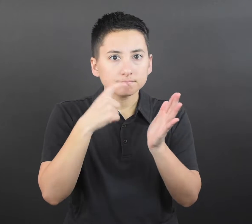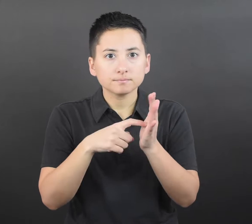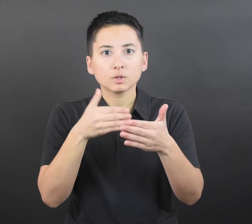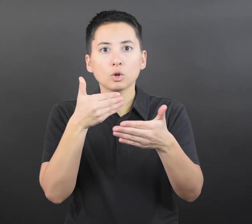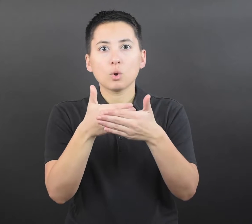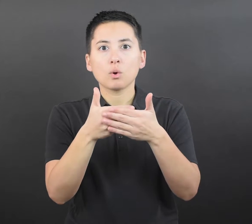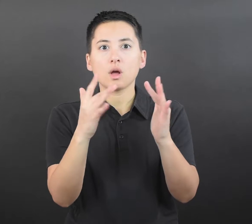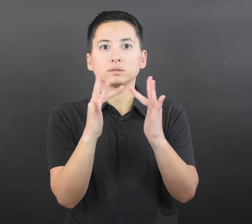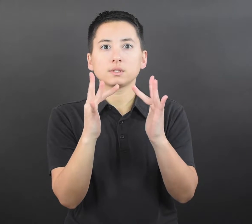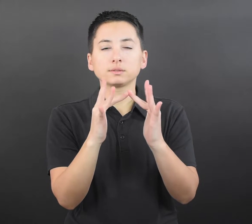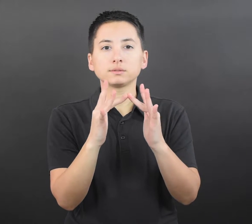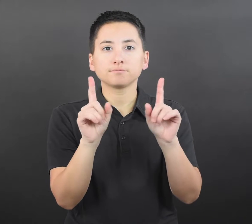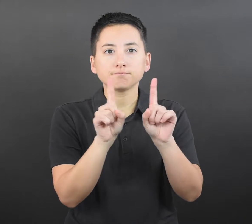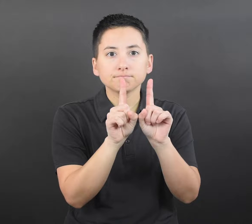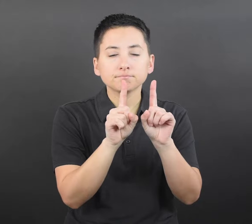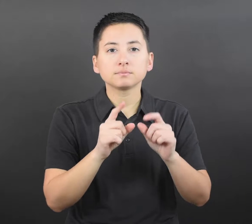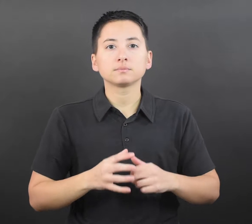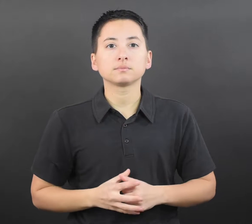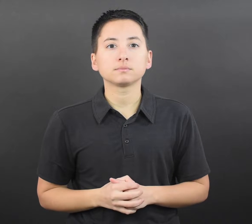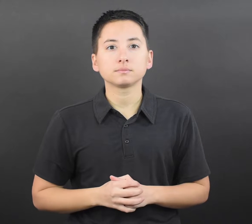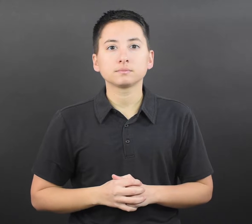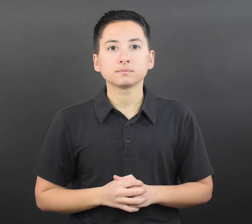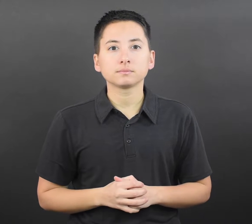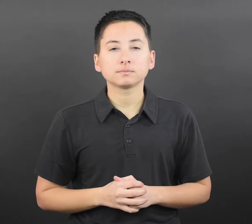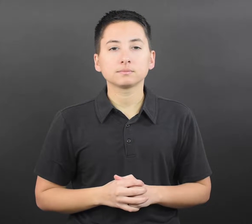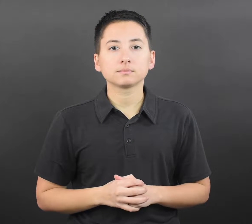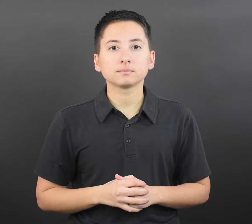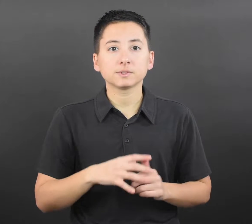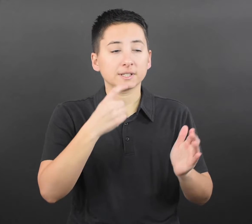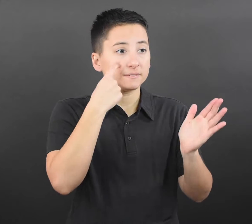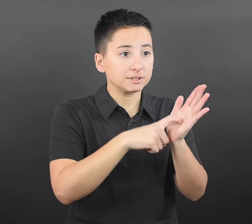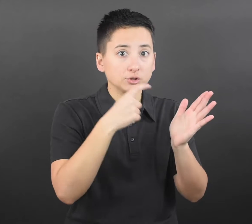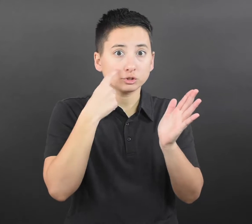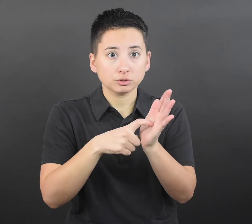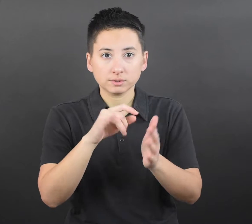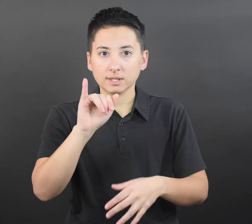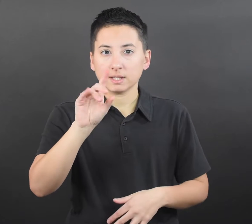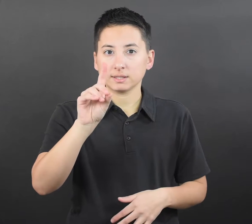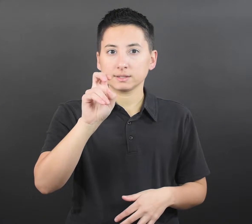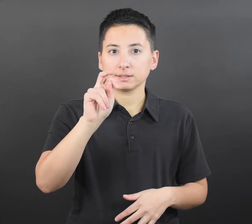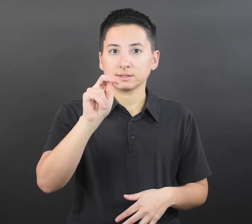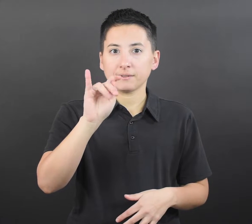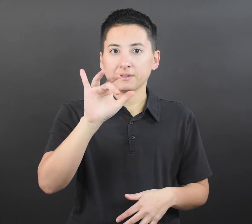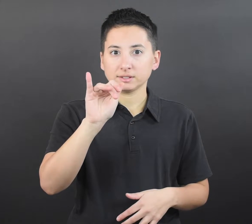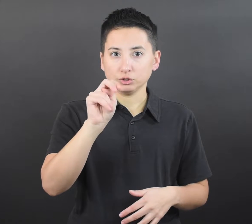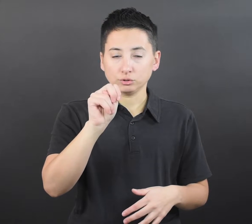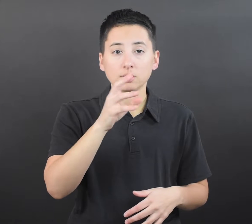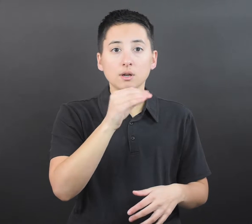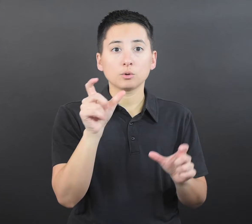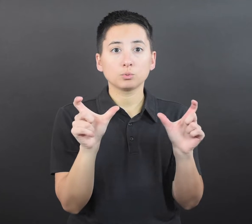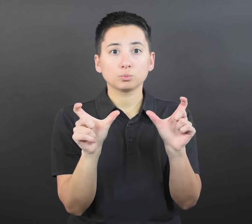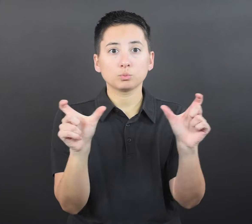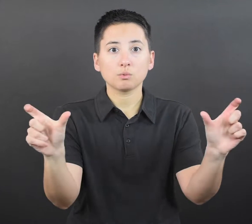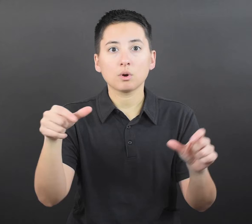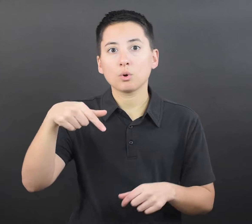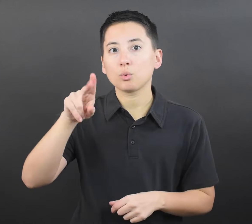person who tested positive for COVID-19. Identifying close contacts